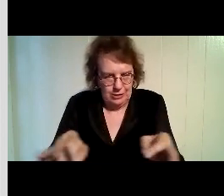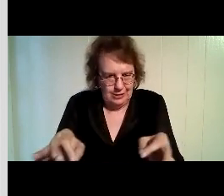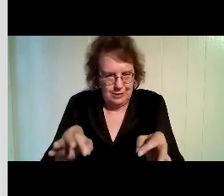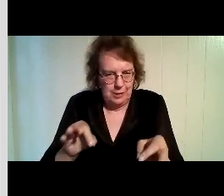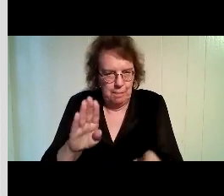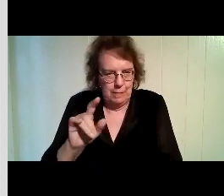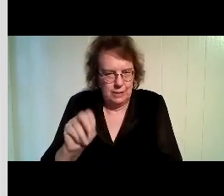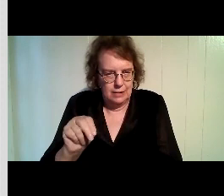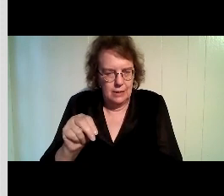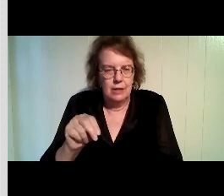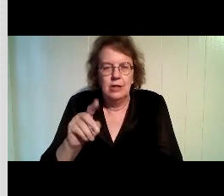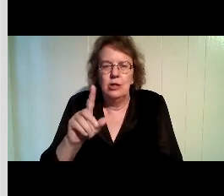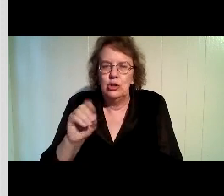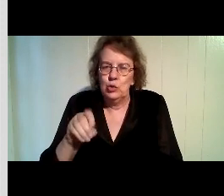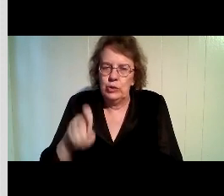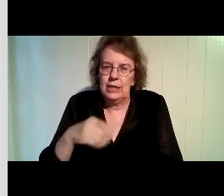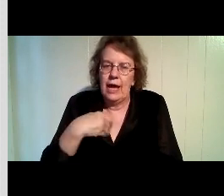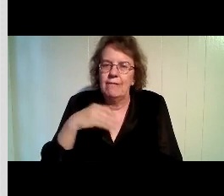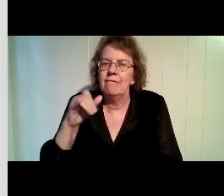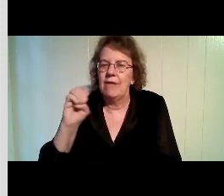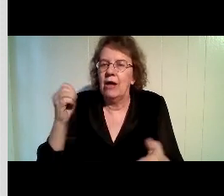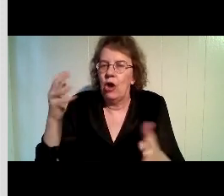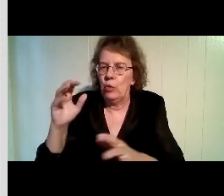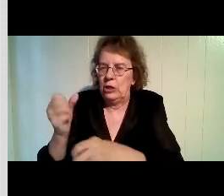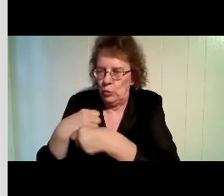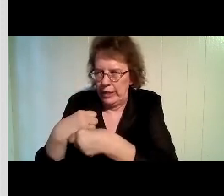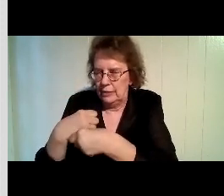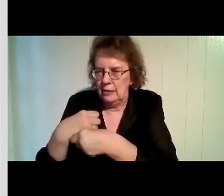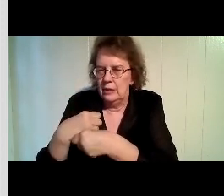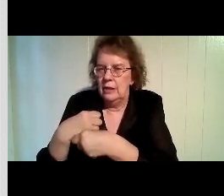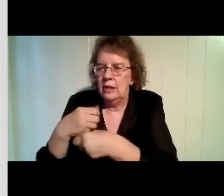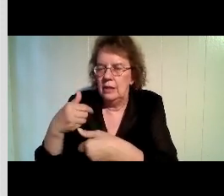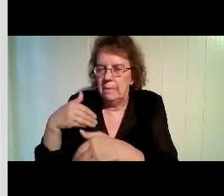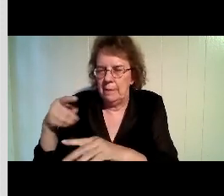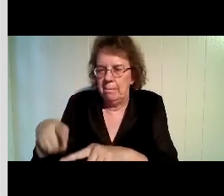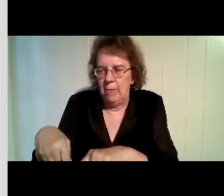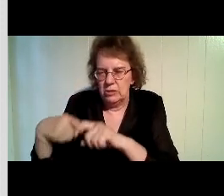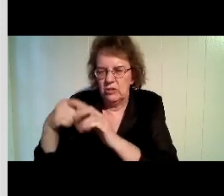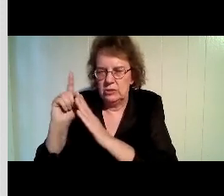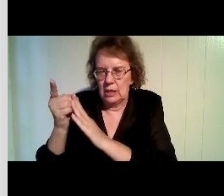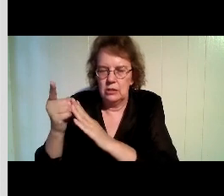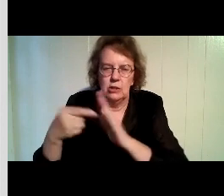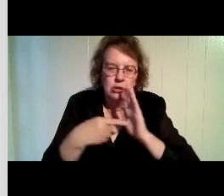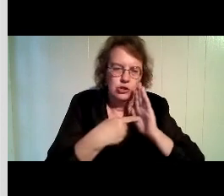You do need to have a file already created, so let me pause for a second to show you my captions file.